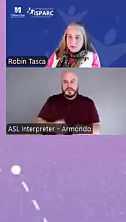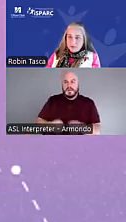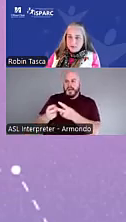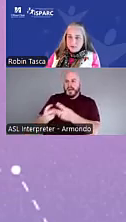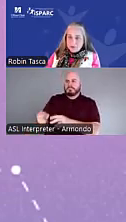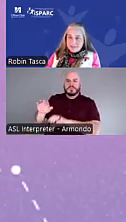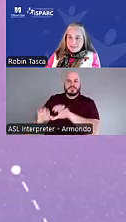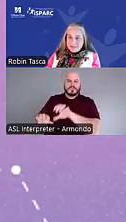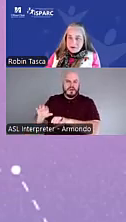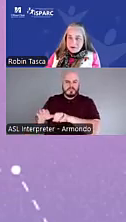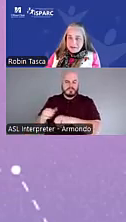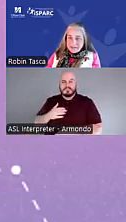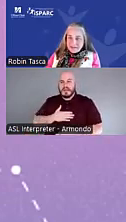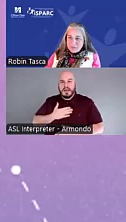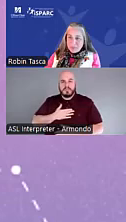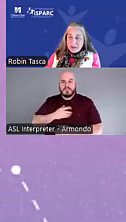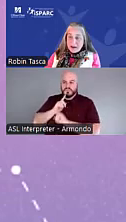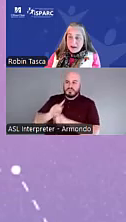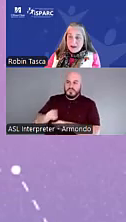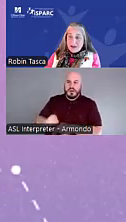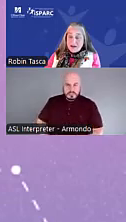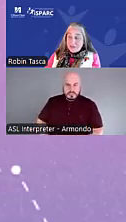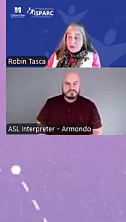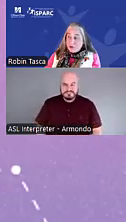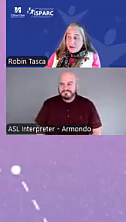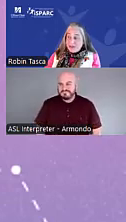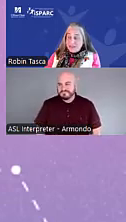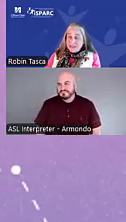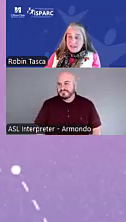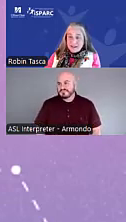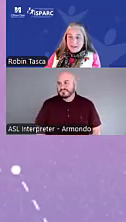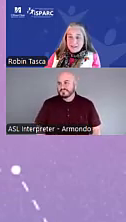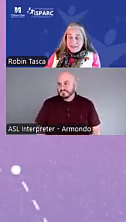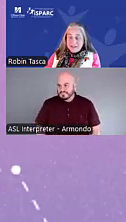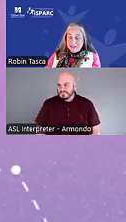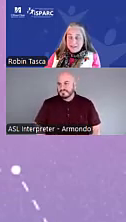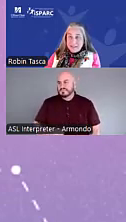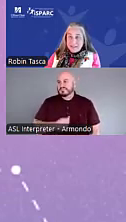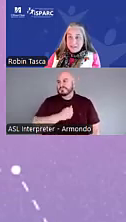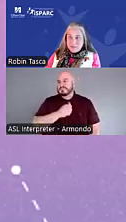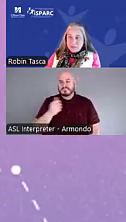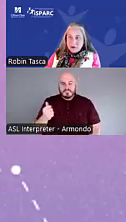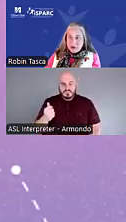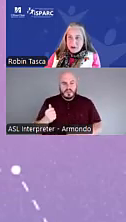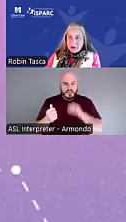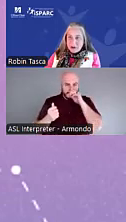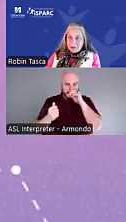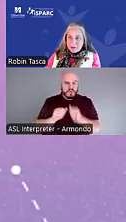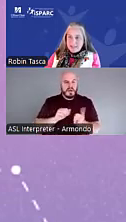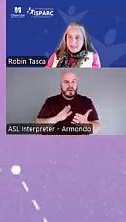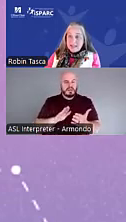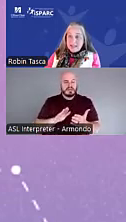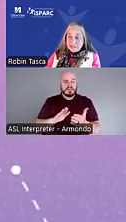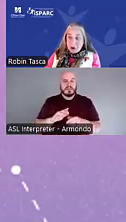and I will do my best to respond to them. Another modality that is extremely popular these days